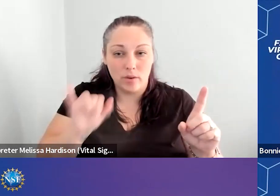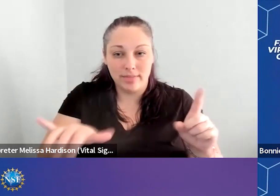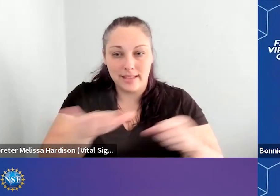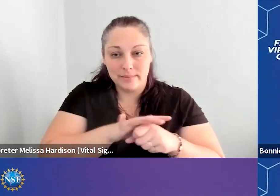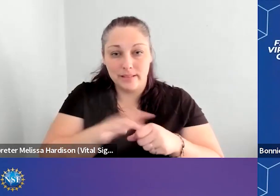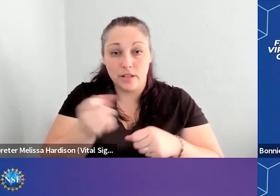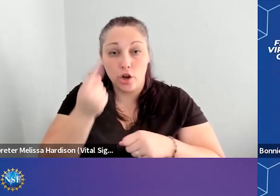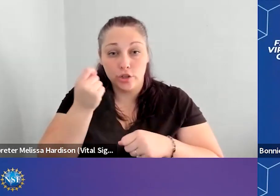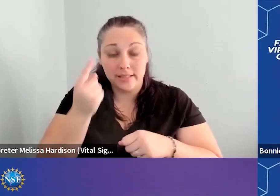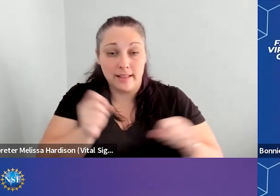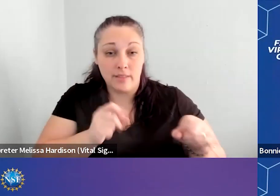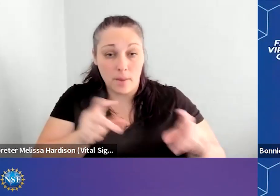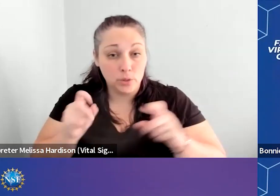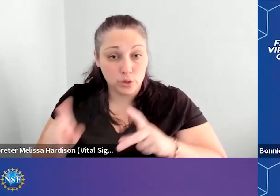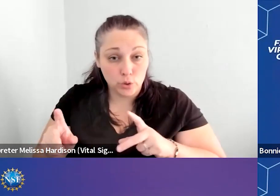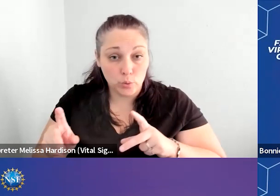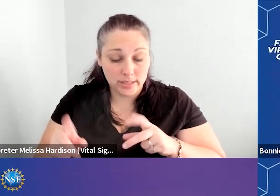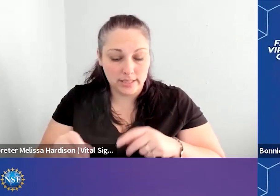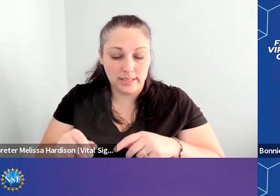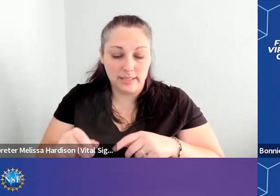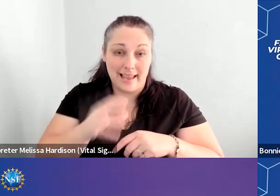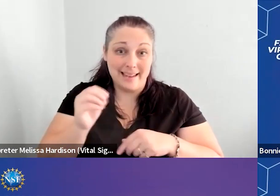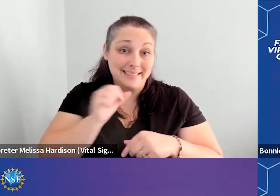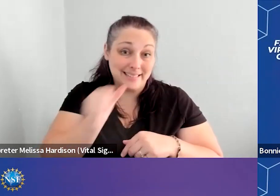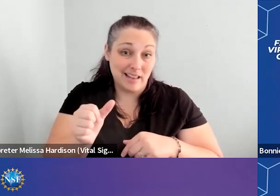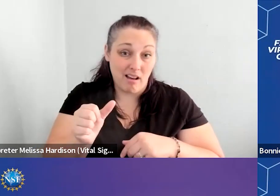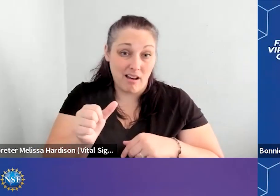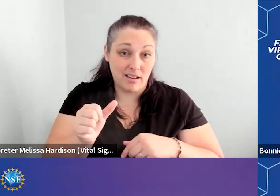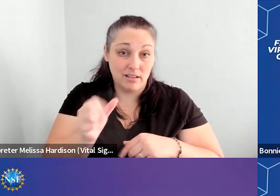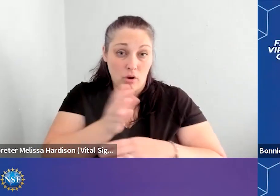in that space, and it's not on the clinical side of your discipline,